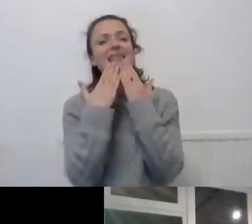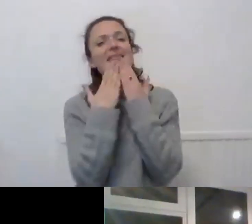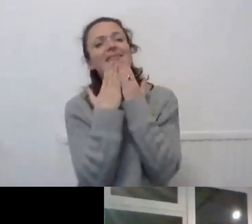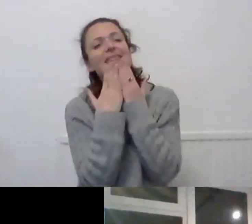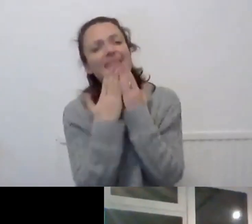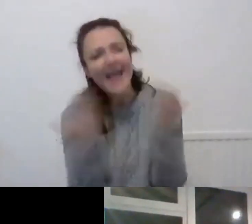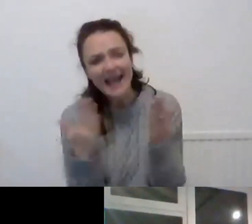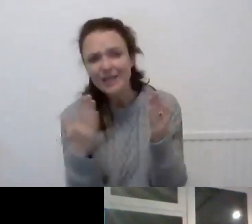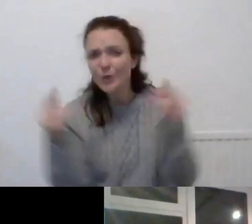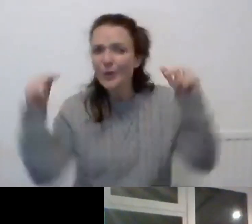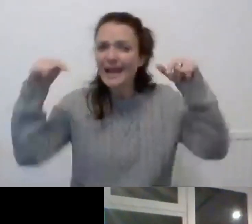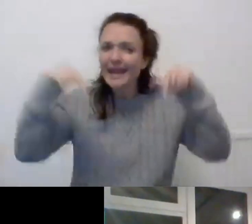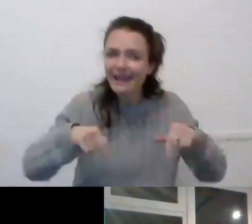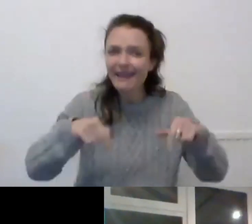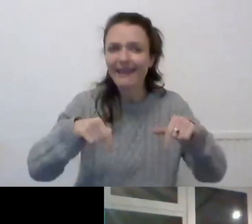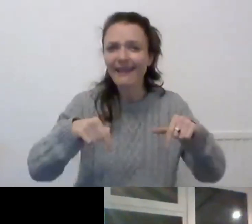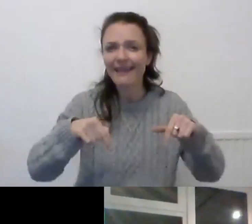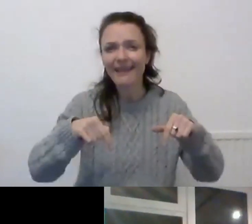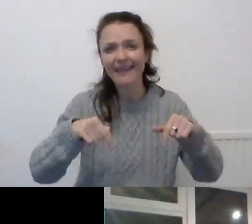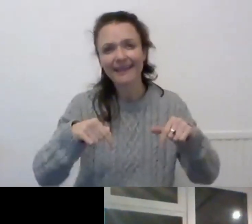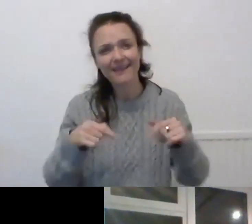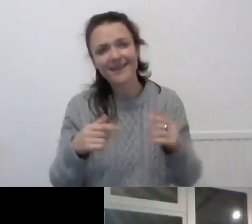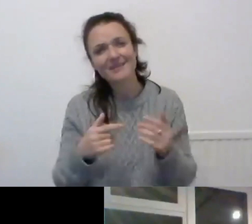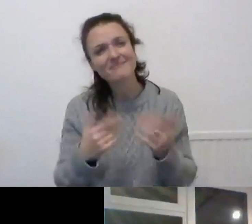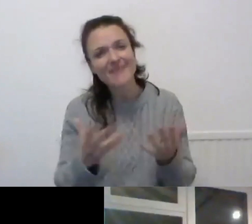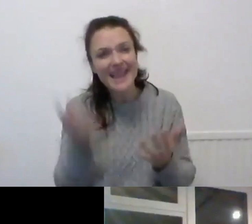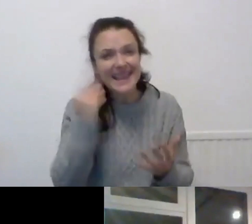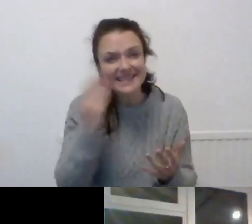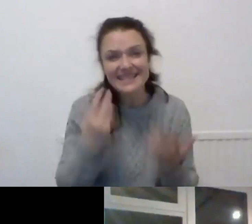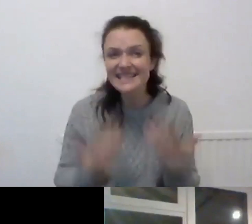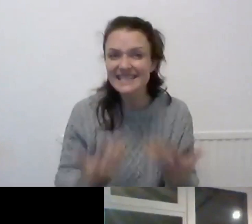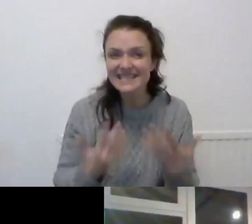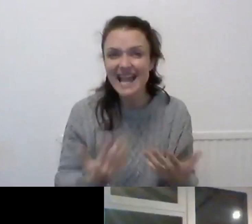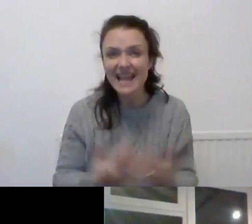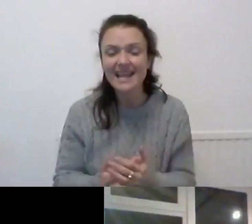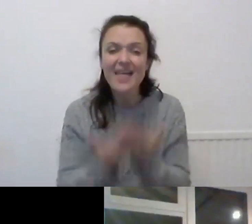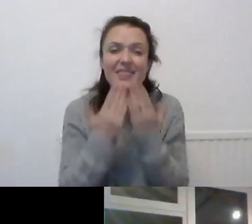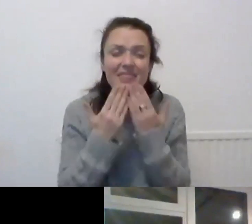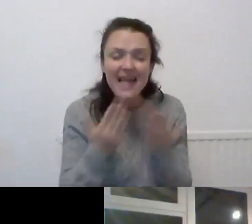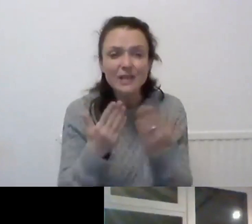to join us for this webinar. Thank you for those people that have already had